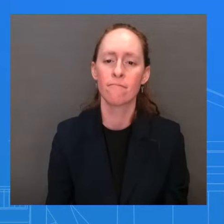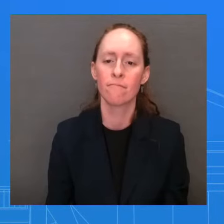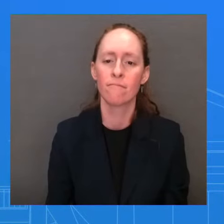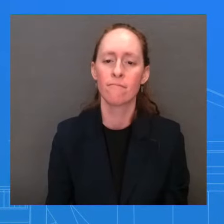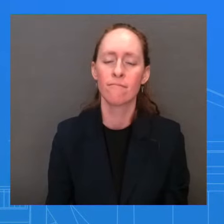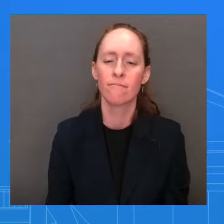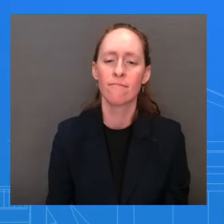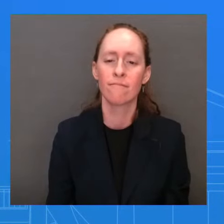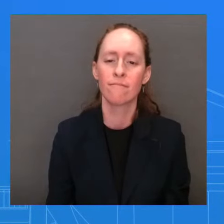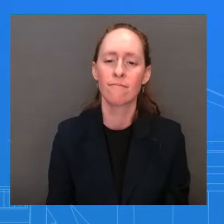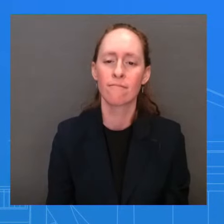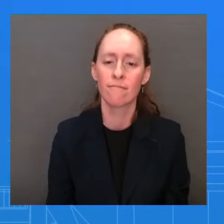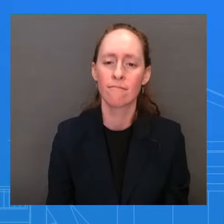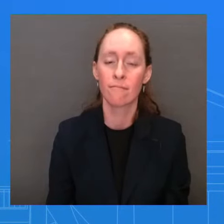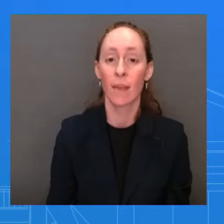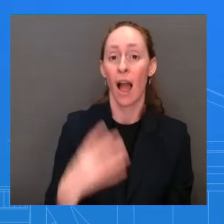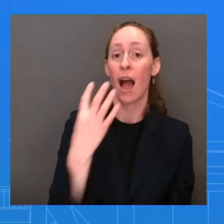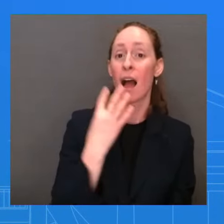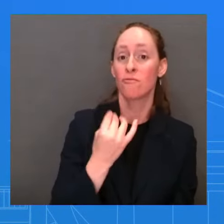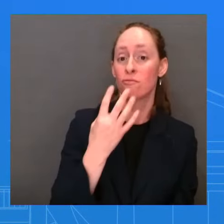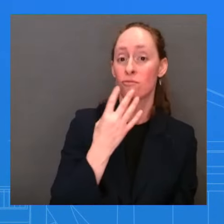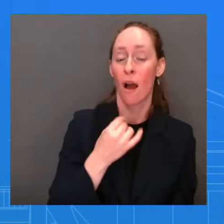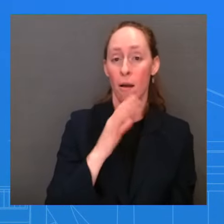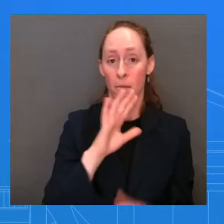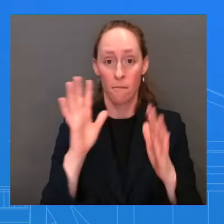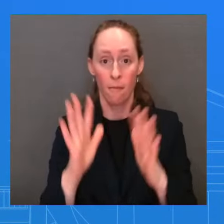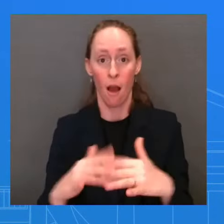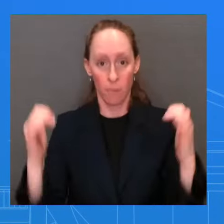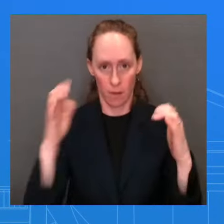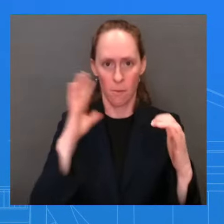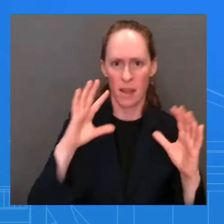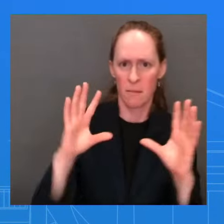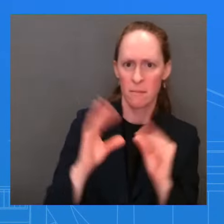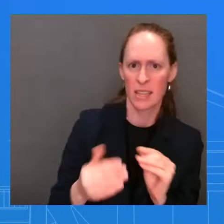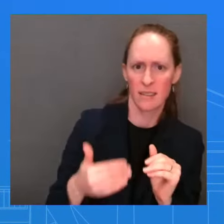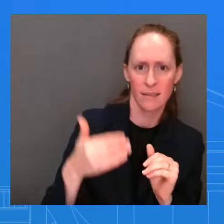What has, if anything, the White House done, given the President's stated concerns